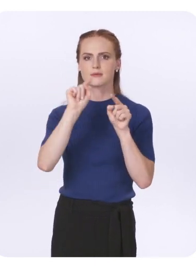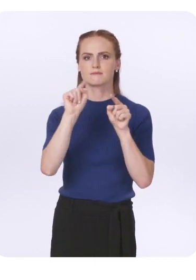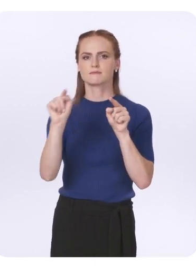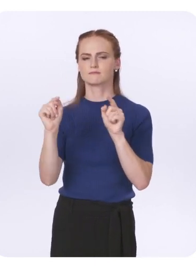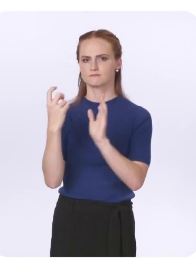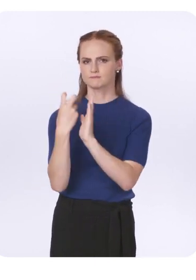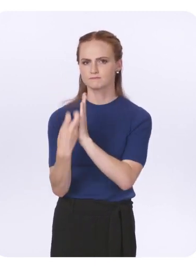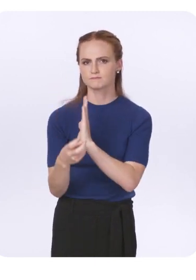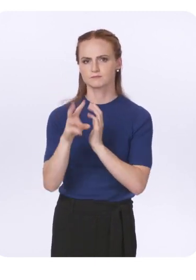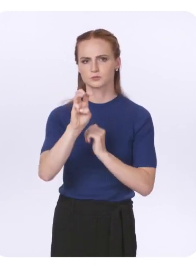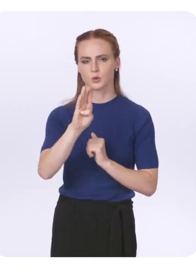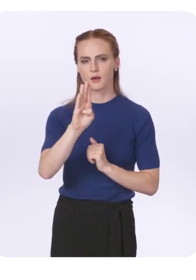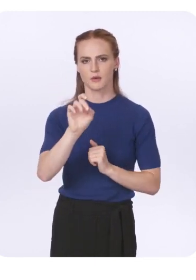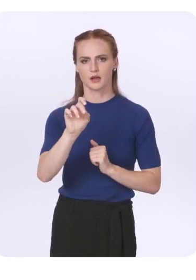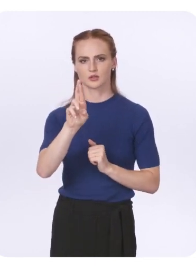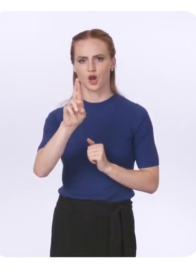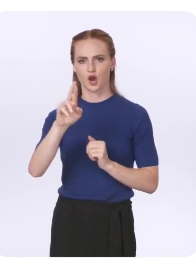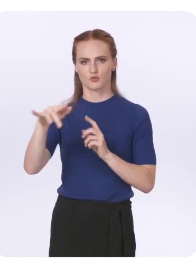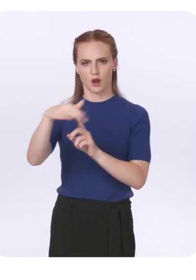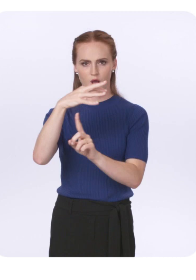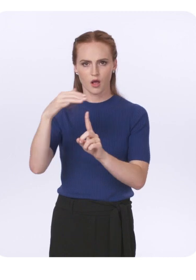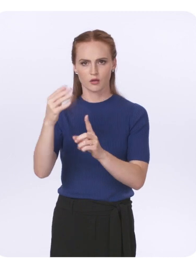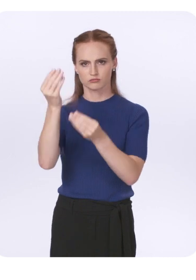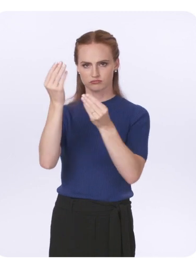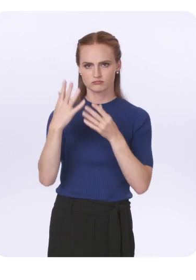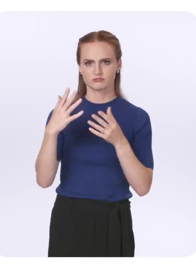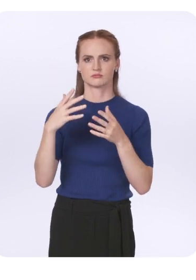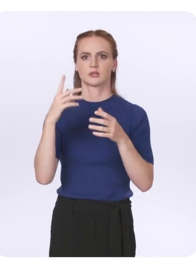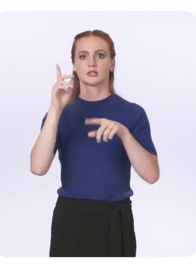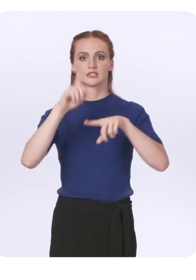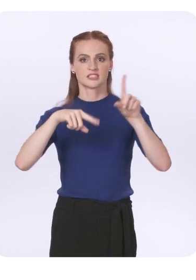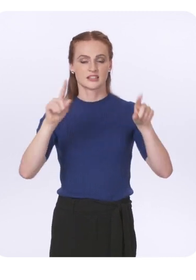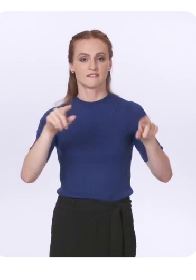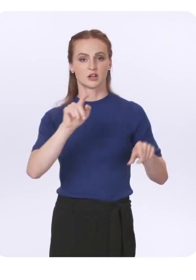Finding the right combination that’s solid and ready for the big stage: